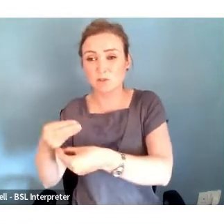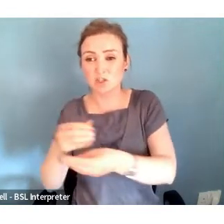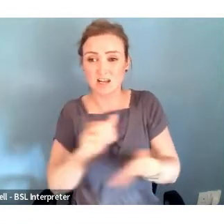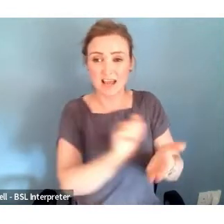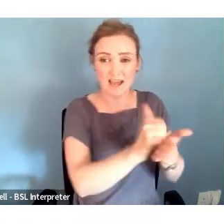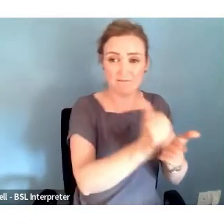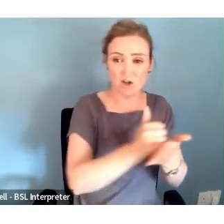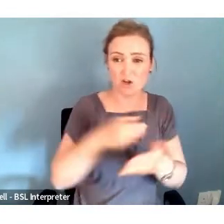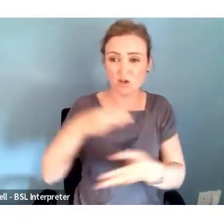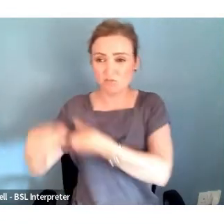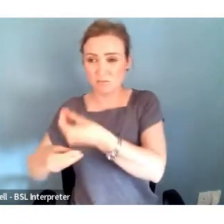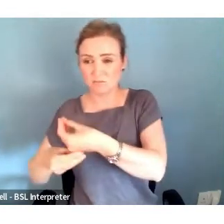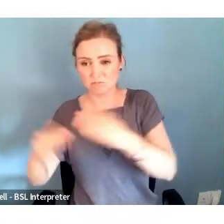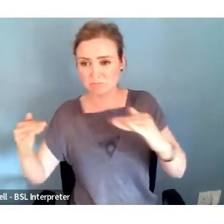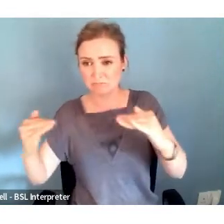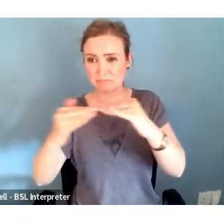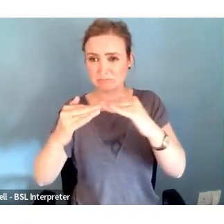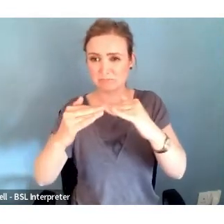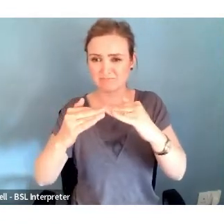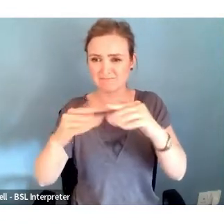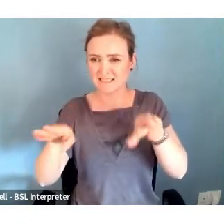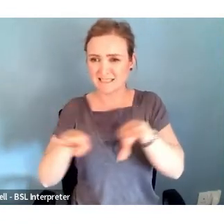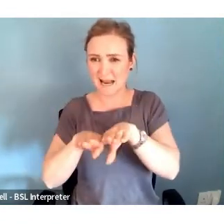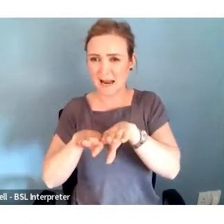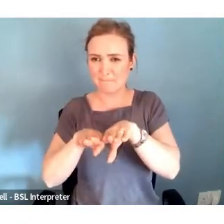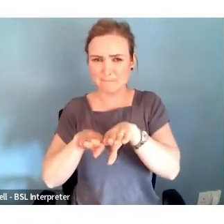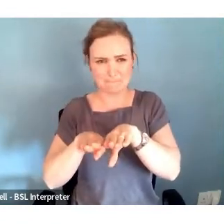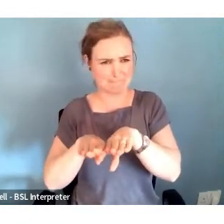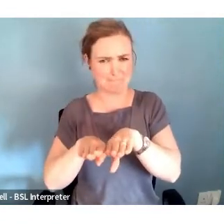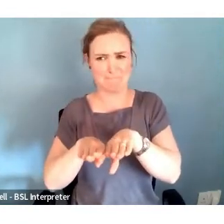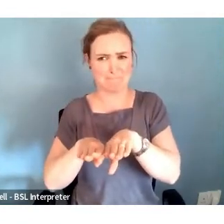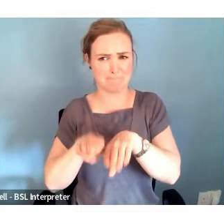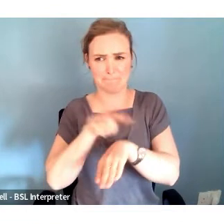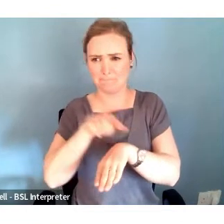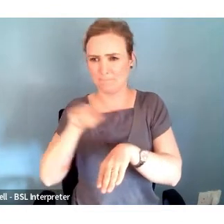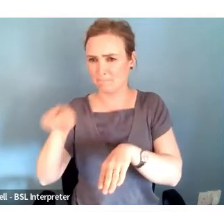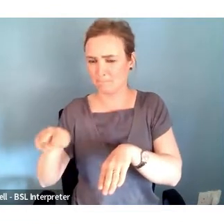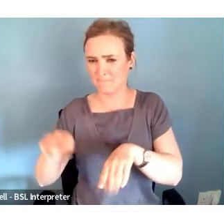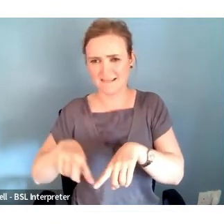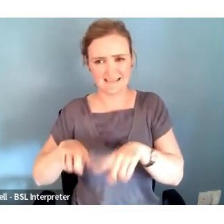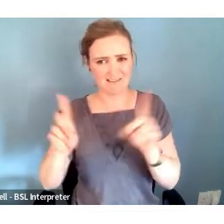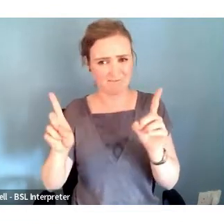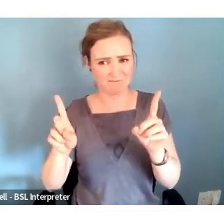in the advert. That's great except a job advert is an advert. The clue's in the name